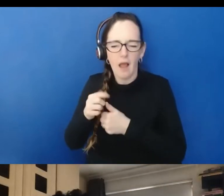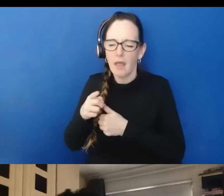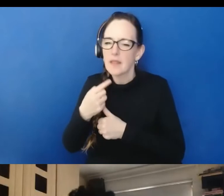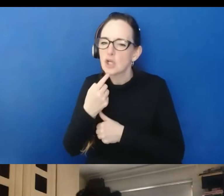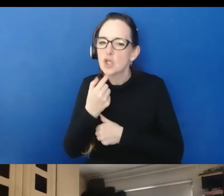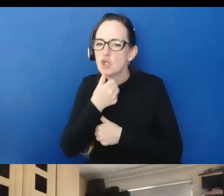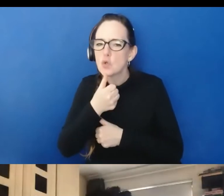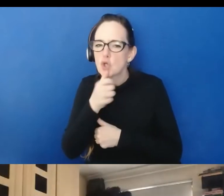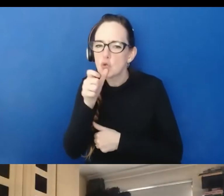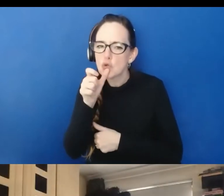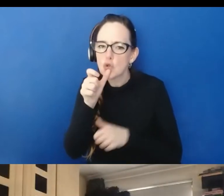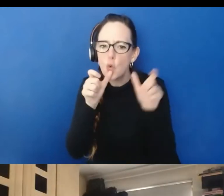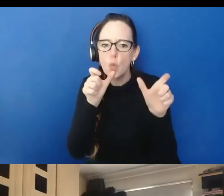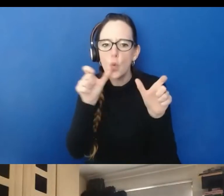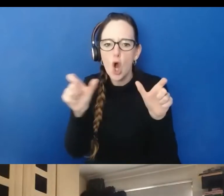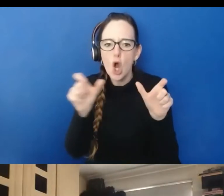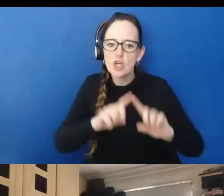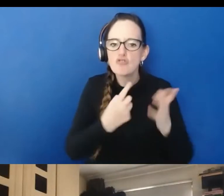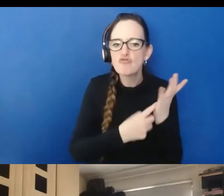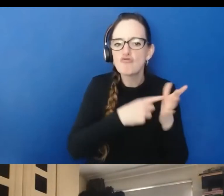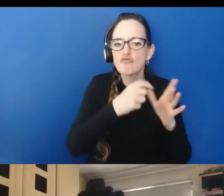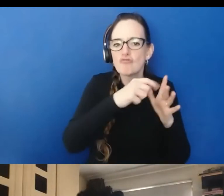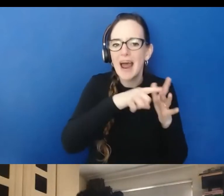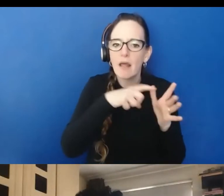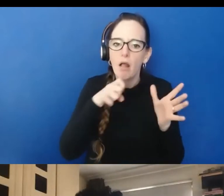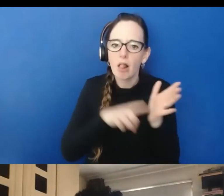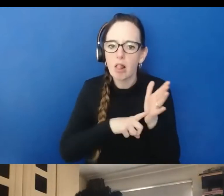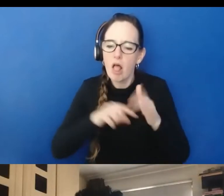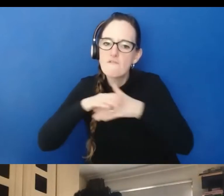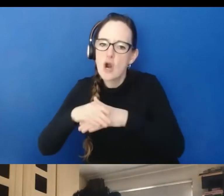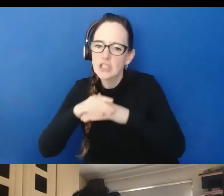Think, I d definitely love to and lots of people would love hear a little more about